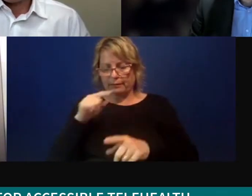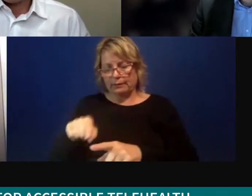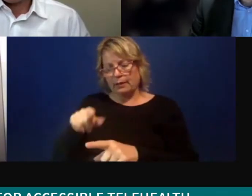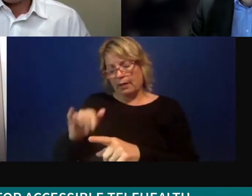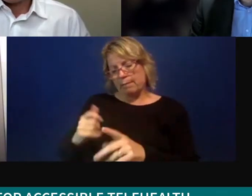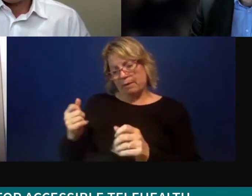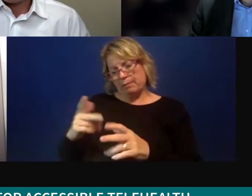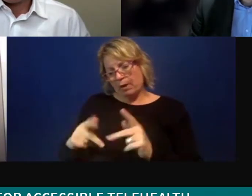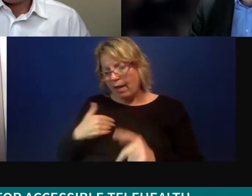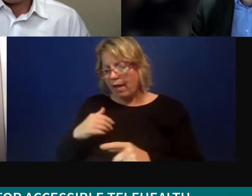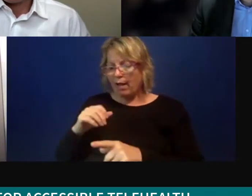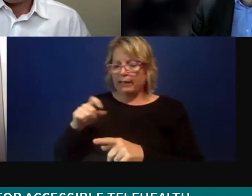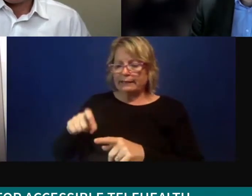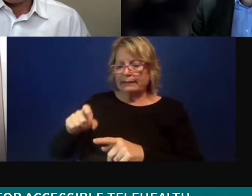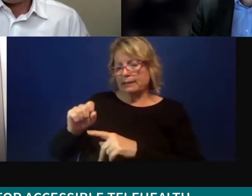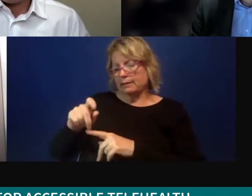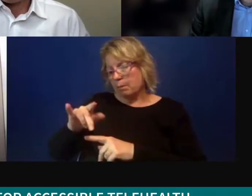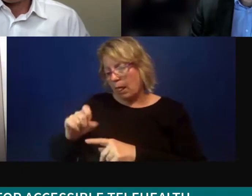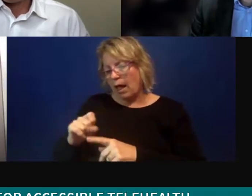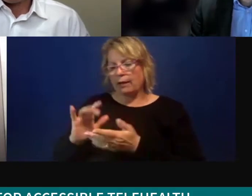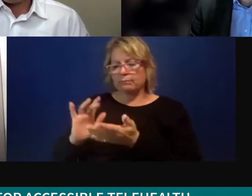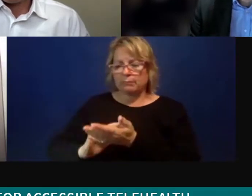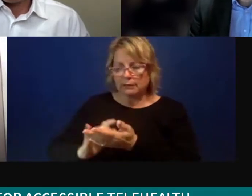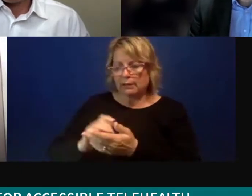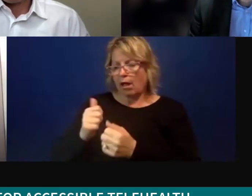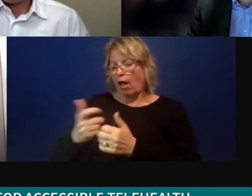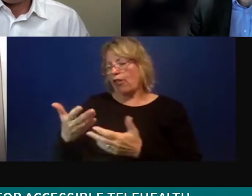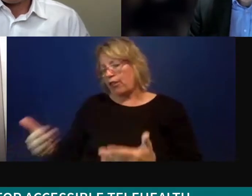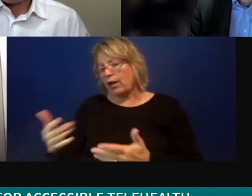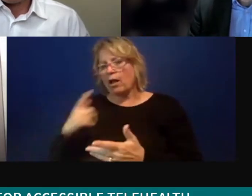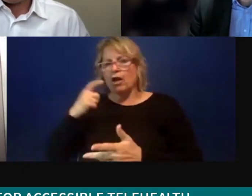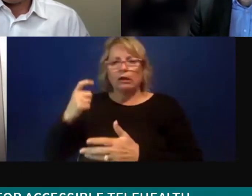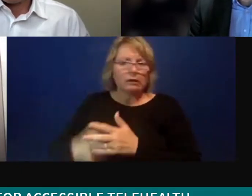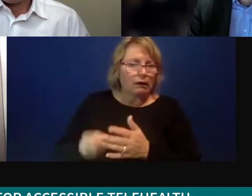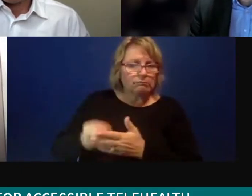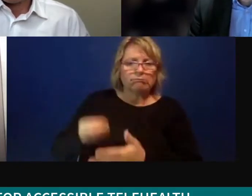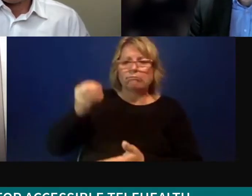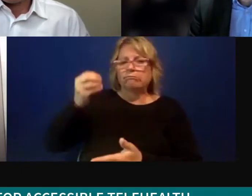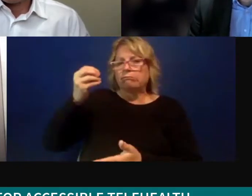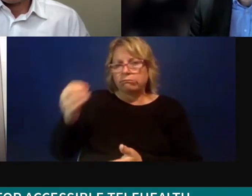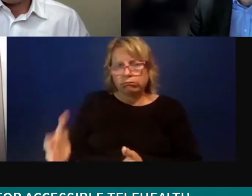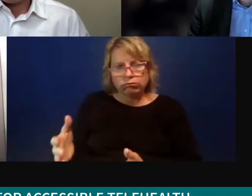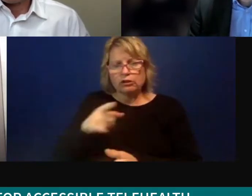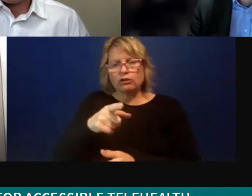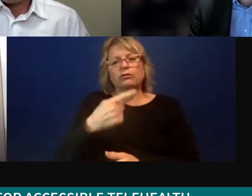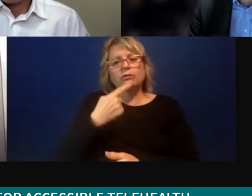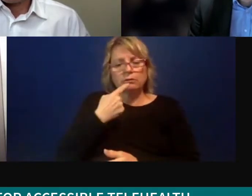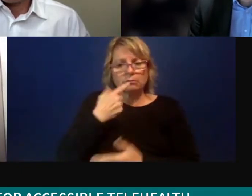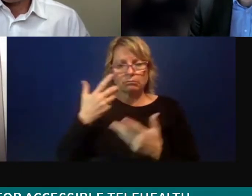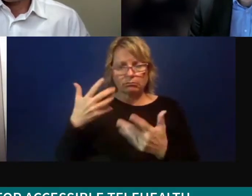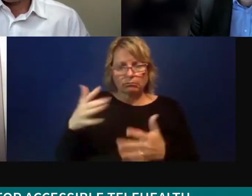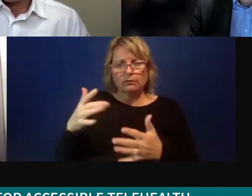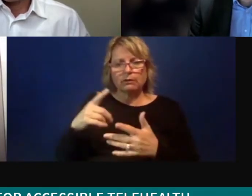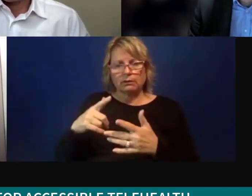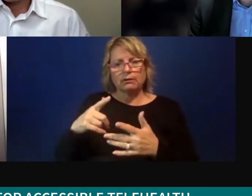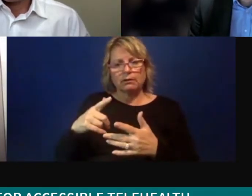medications, other items where costs become very significant. You as speakers have referenced the